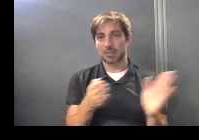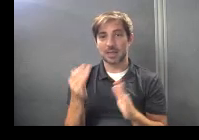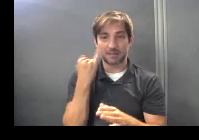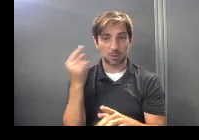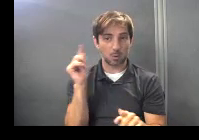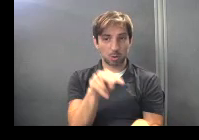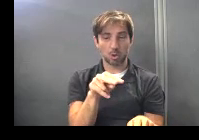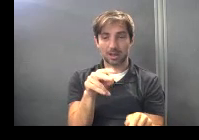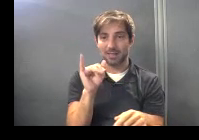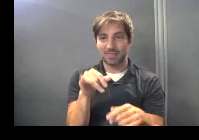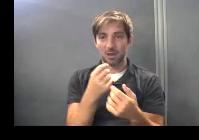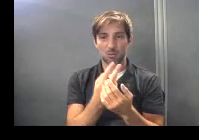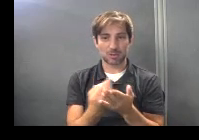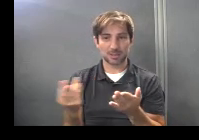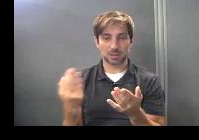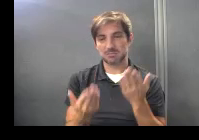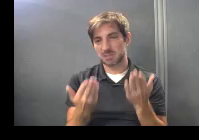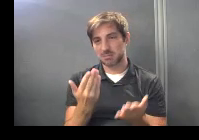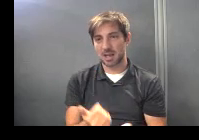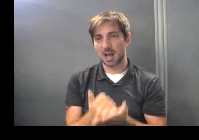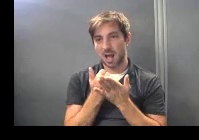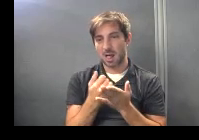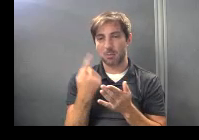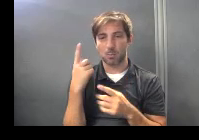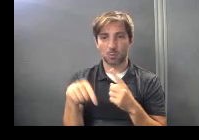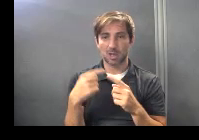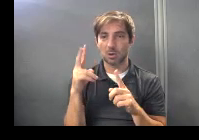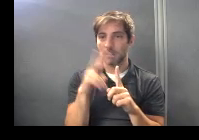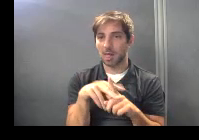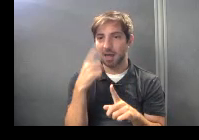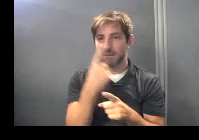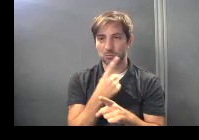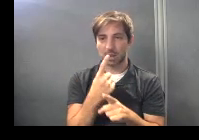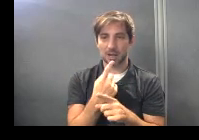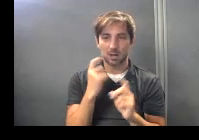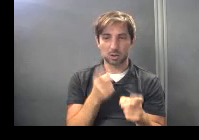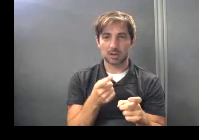HELP WHEN YOU GO TO APPLY FOR REGULAR GRANTS. WE ARE GOING TO CONTINUE THAT.